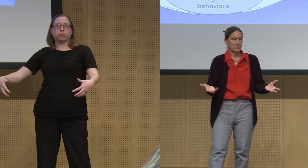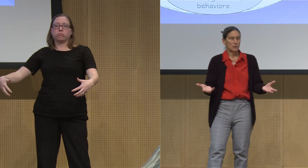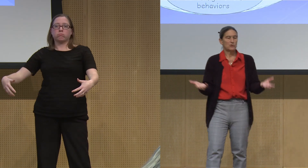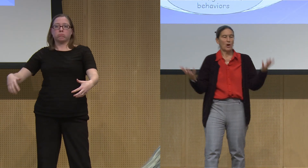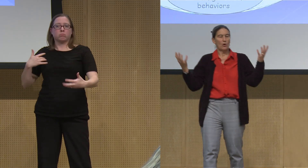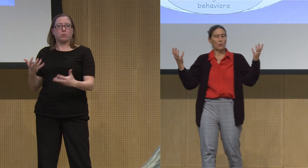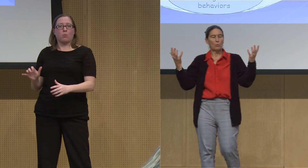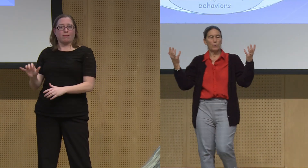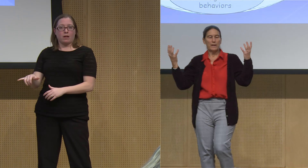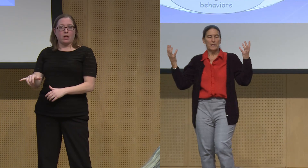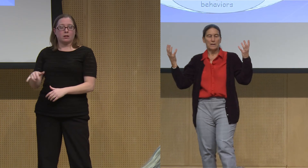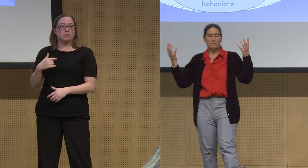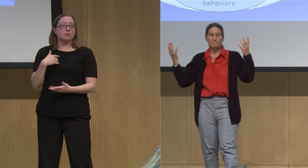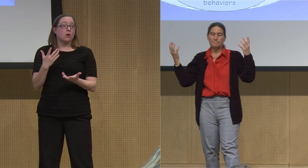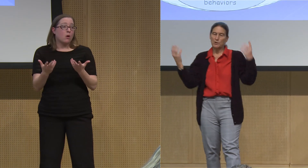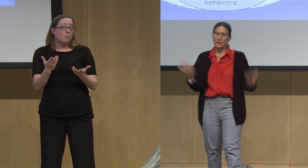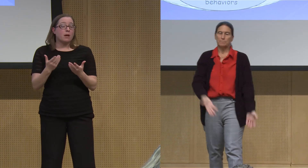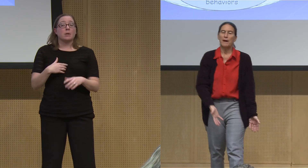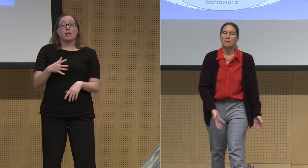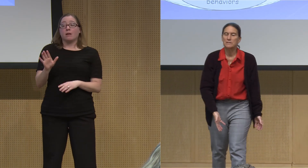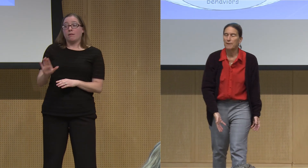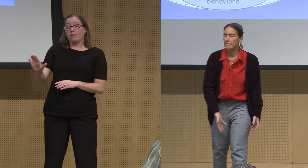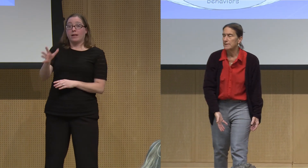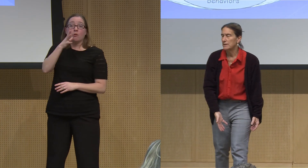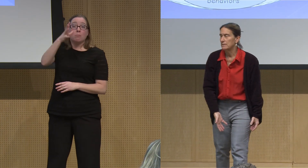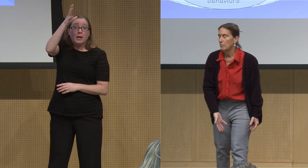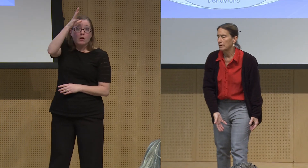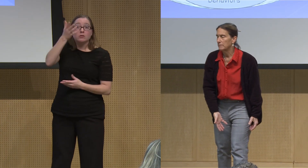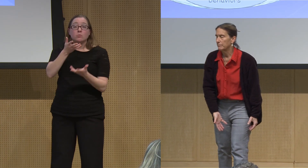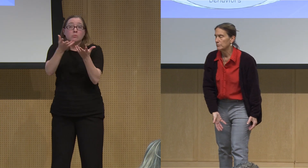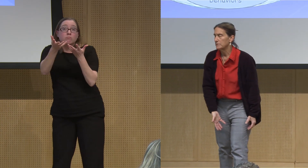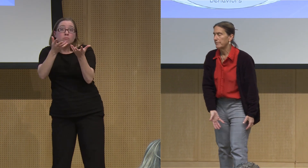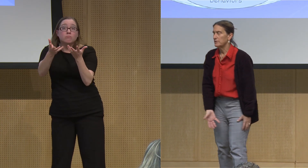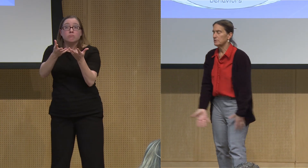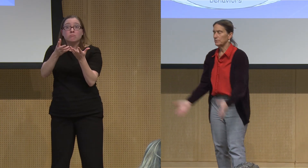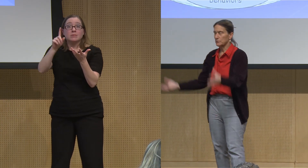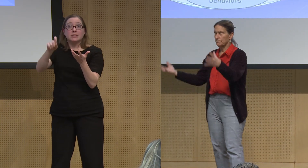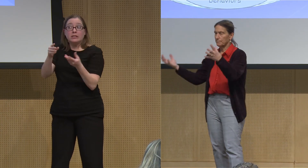SO WE TALK TO PARENTS ABOUT FEEDING THEM MORE FRUITS AND VEGETABLES,